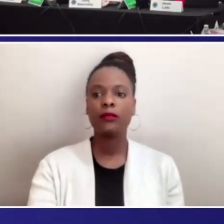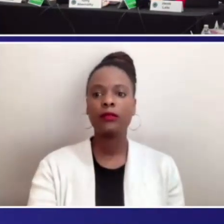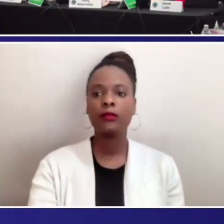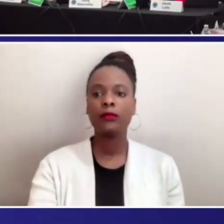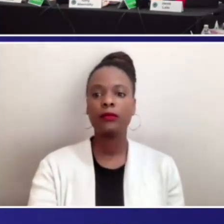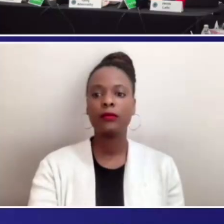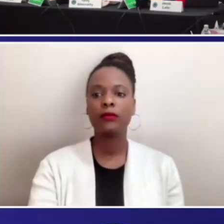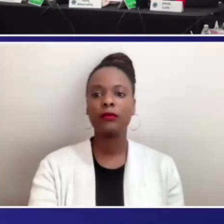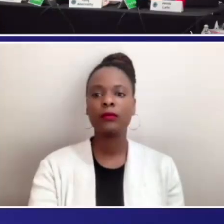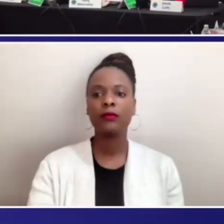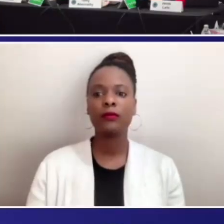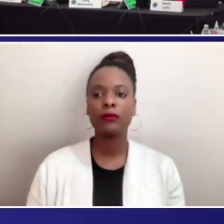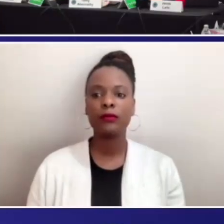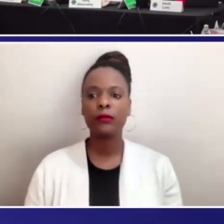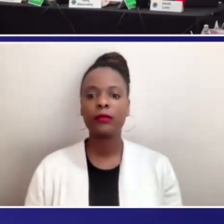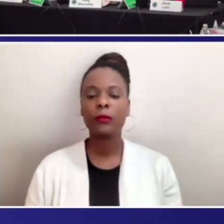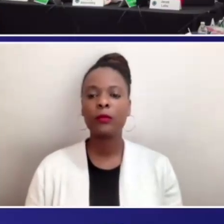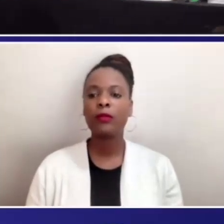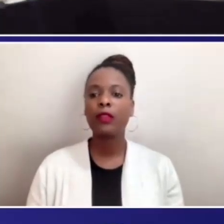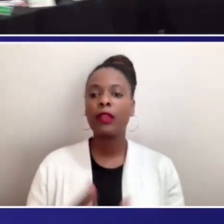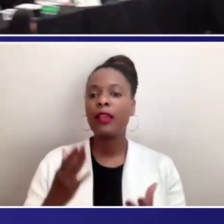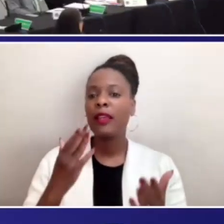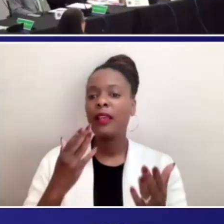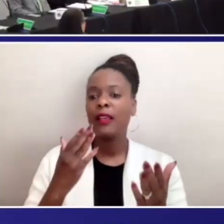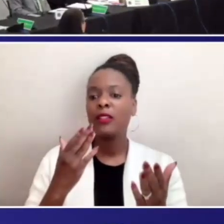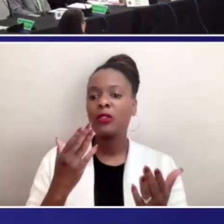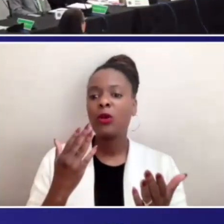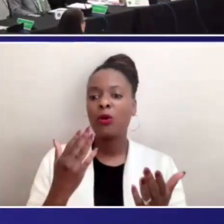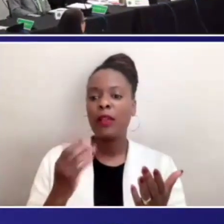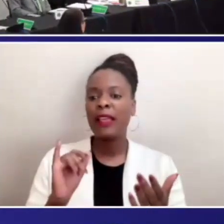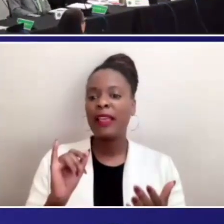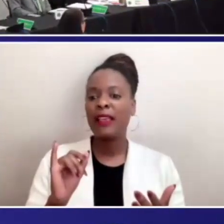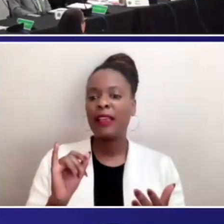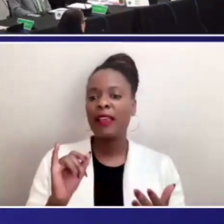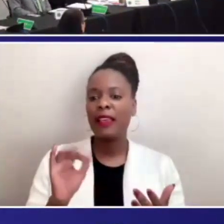maybe don't refer to a regulation ever again. Not a good idea.